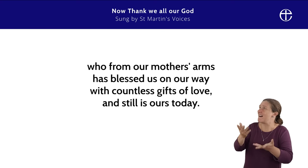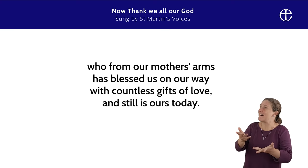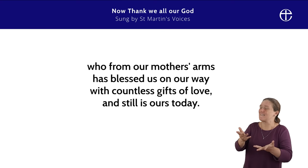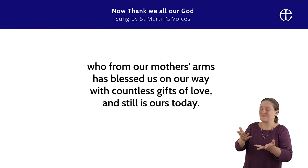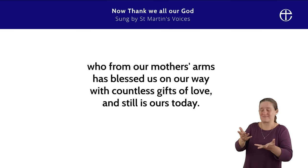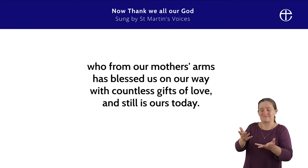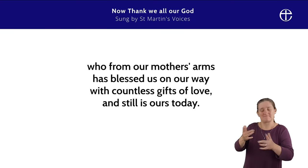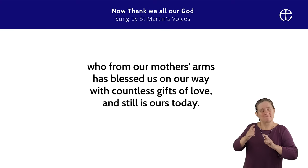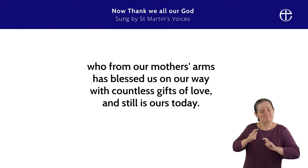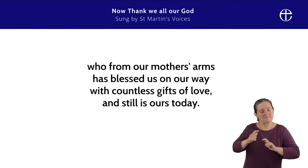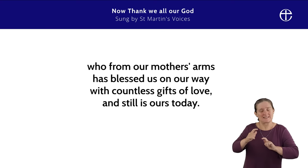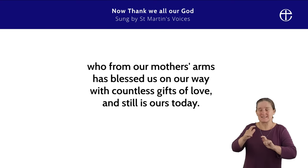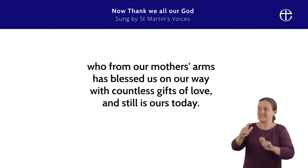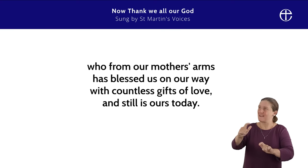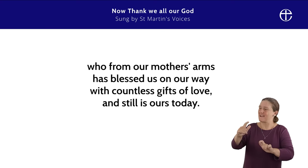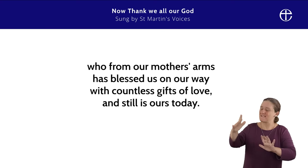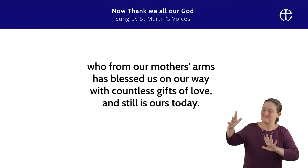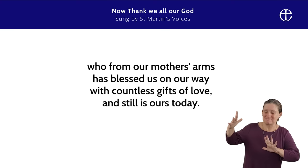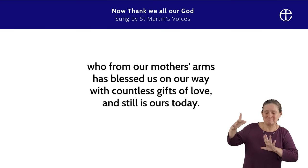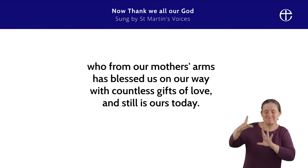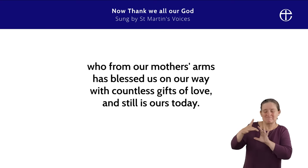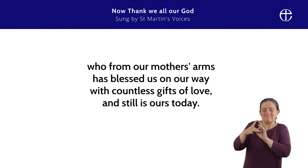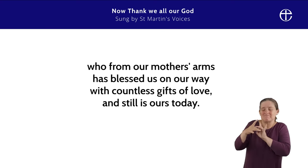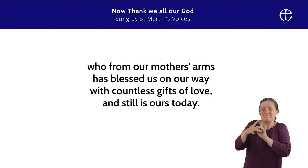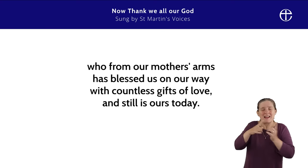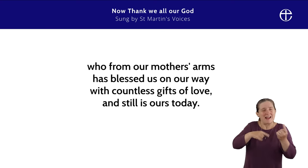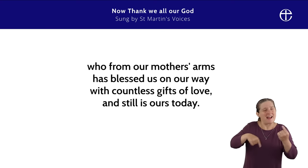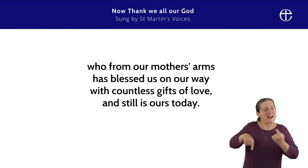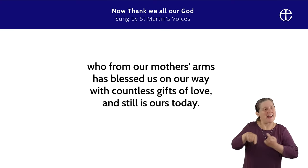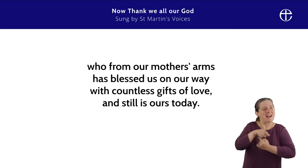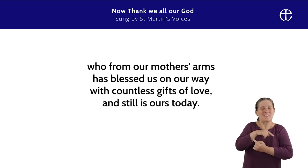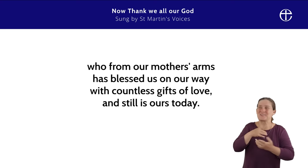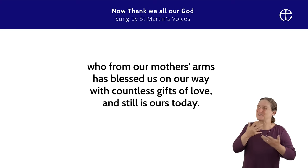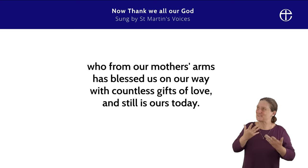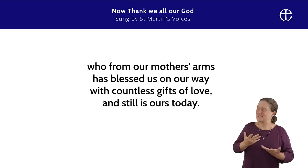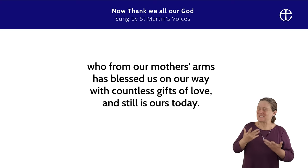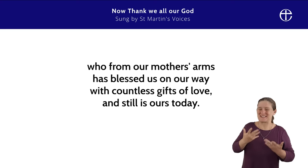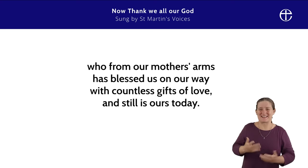And still is ours today